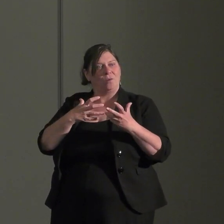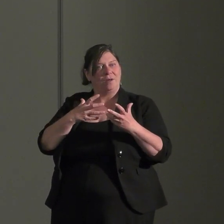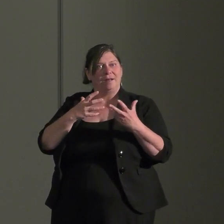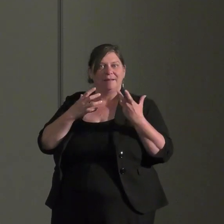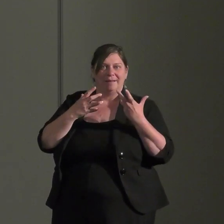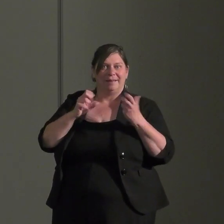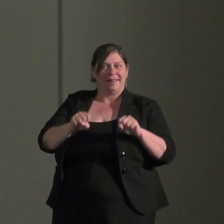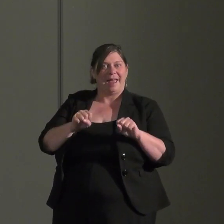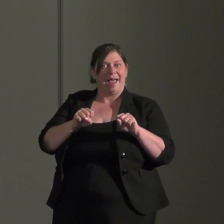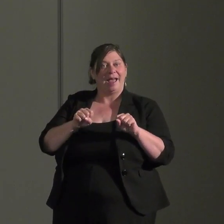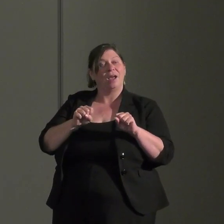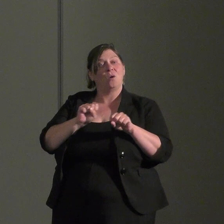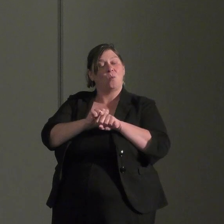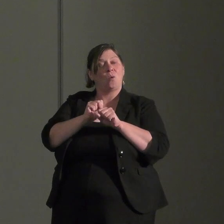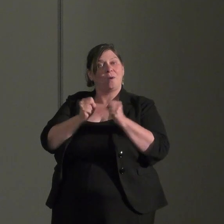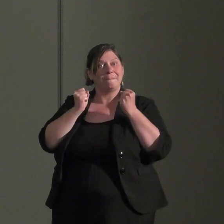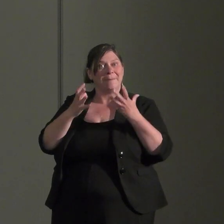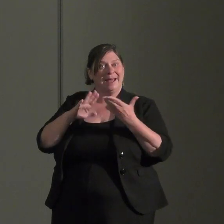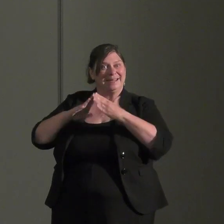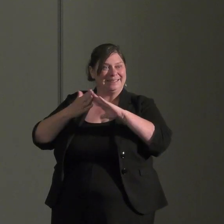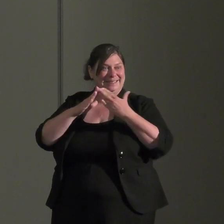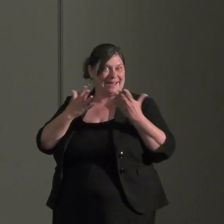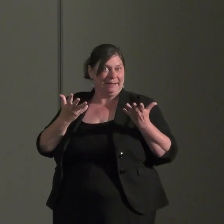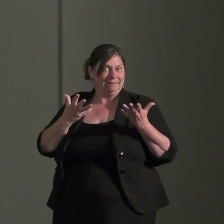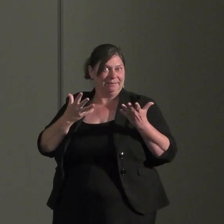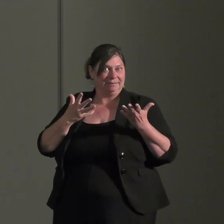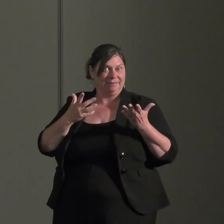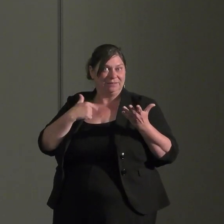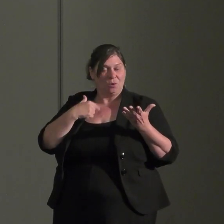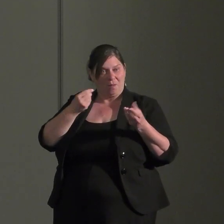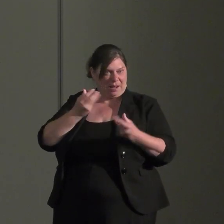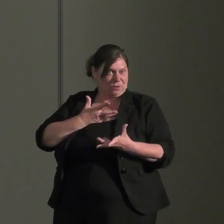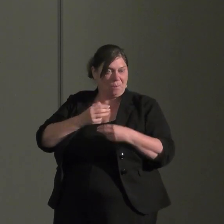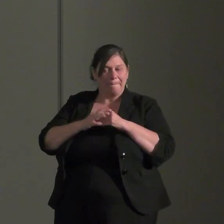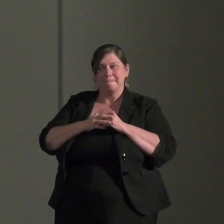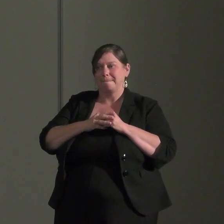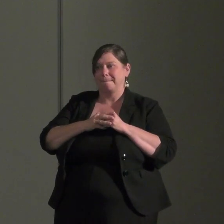outside of the areas we are in. >> MIKE: You are a non-profit